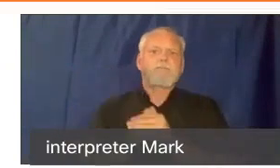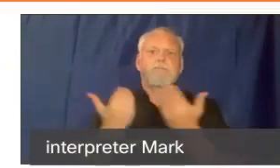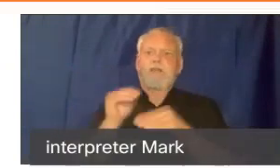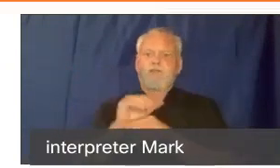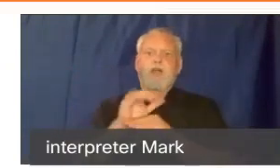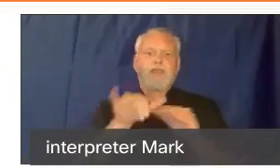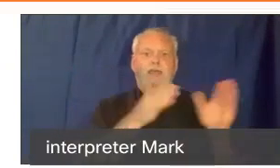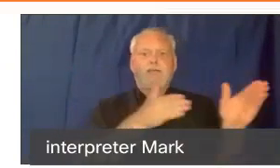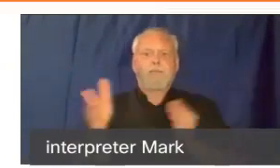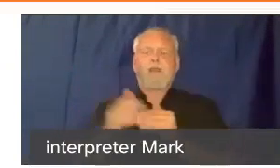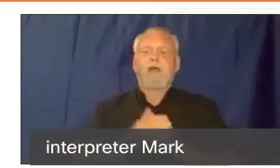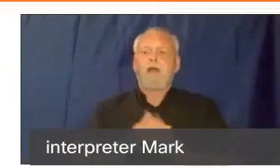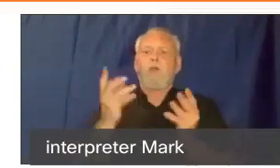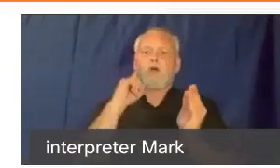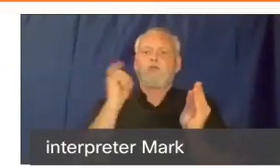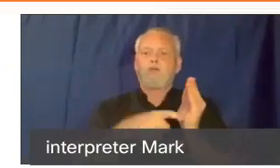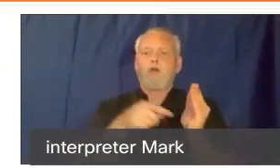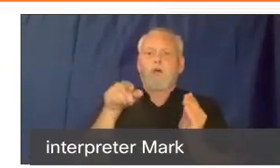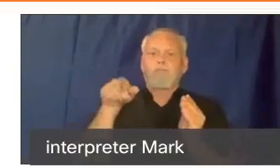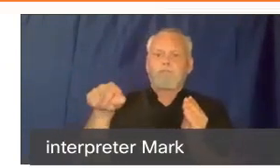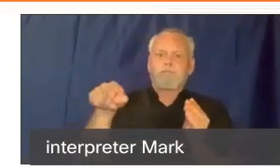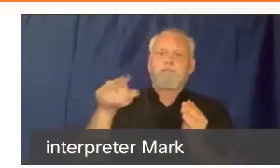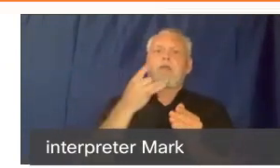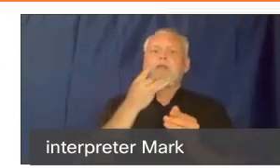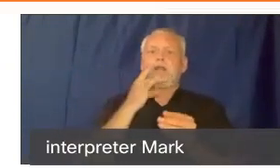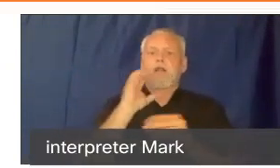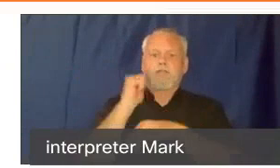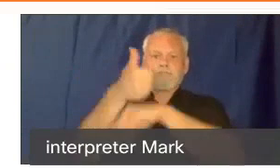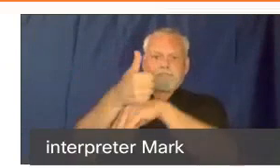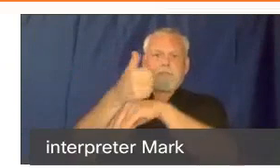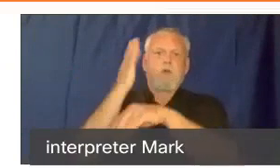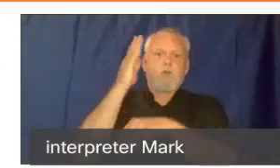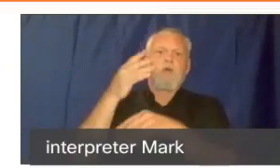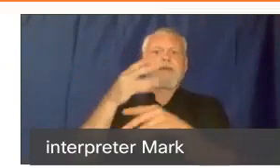I want to note that this the signal once it's built, this will be sort of an interim condition.